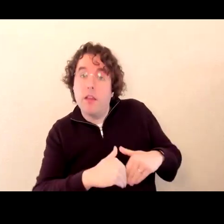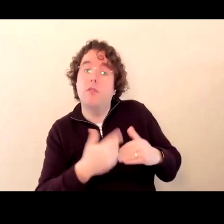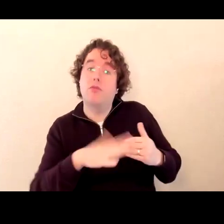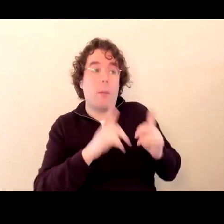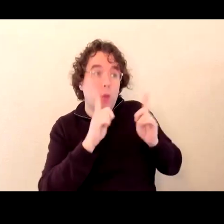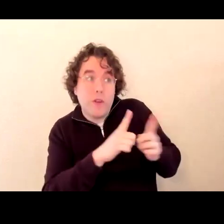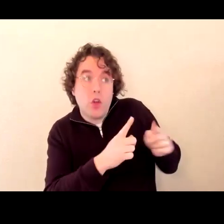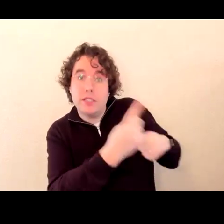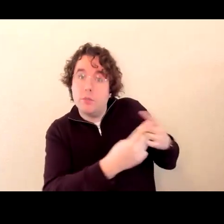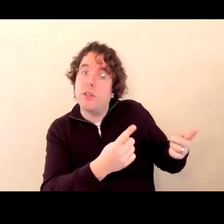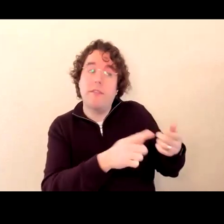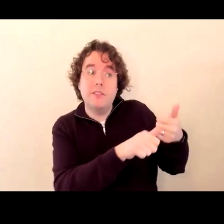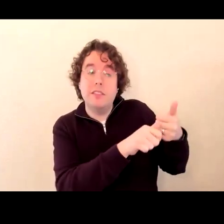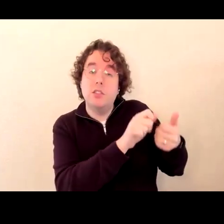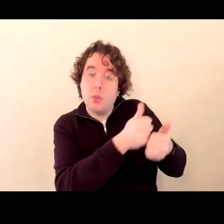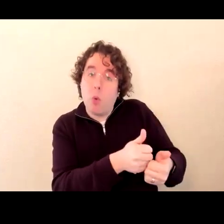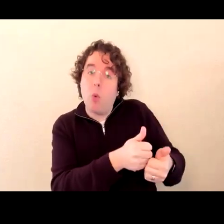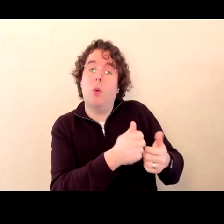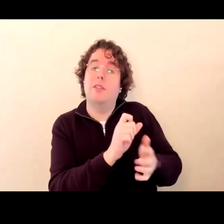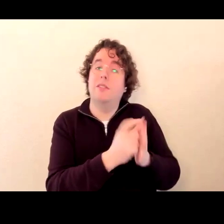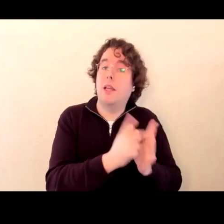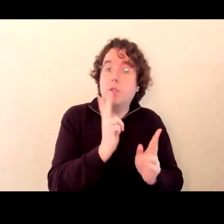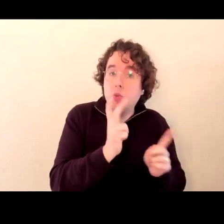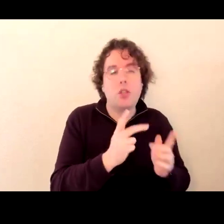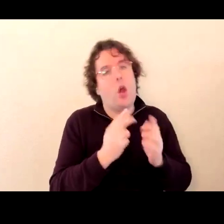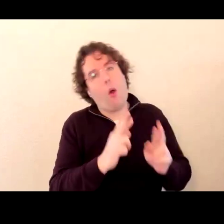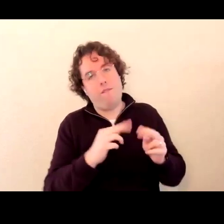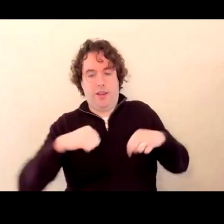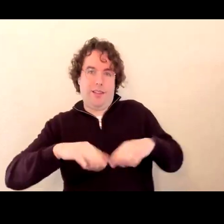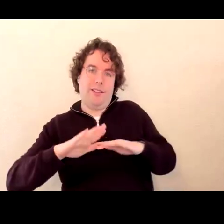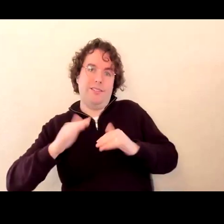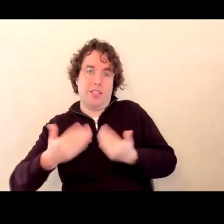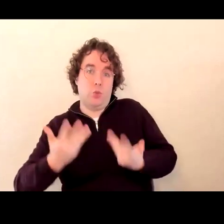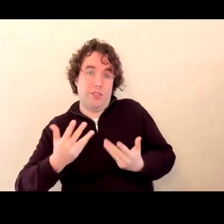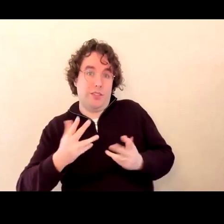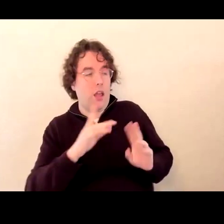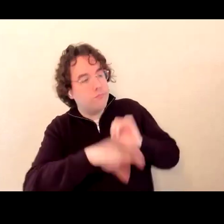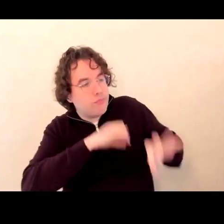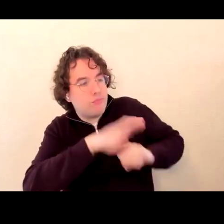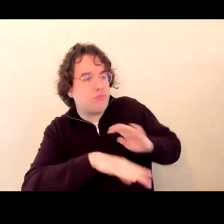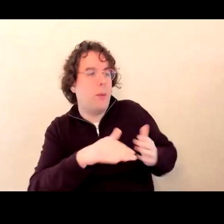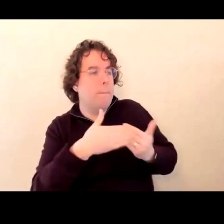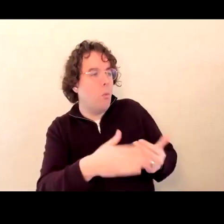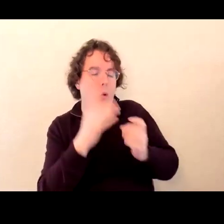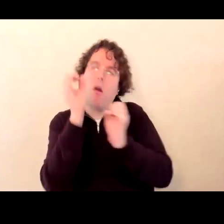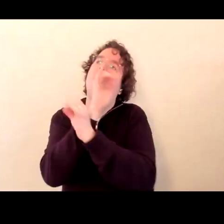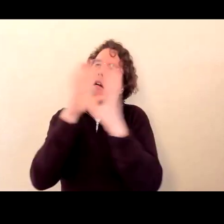will kind of give you a bit more information about the processes and the legal rights and all of that side of things.